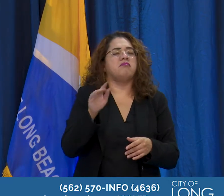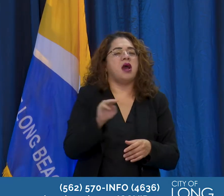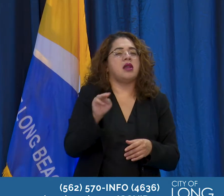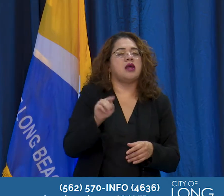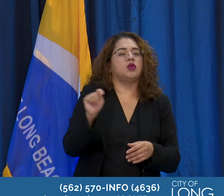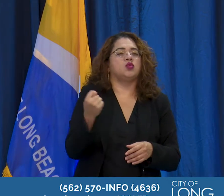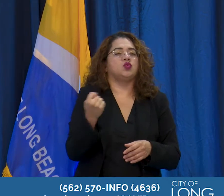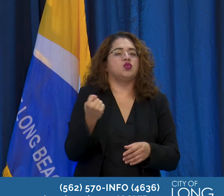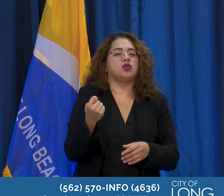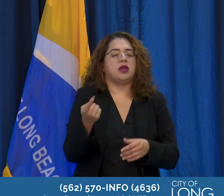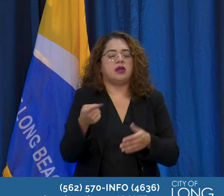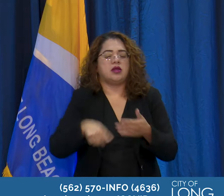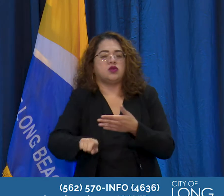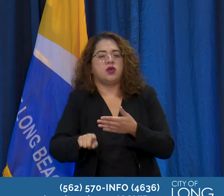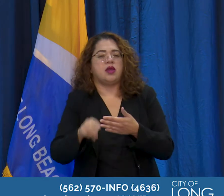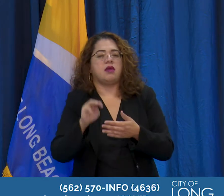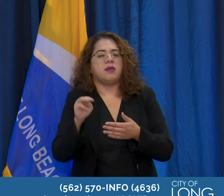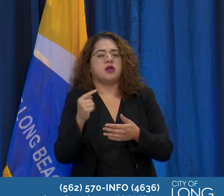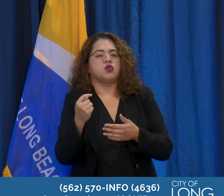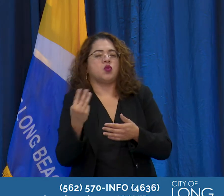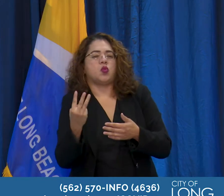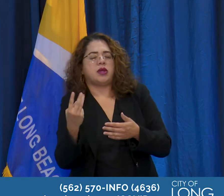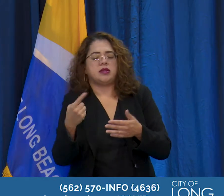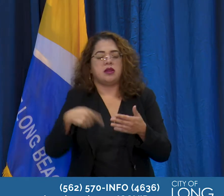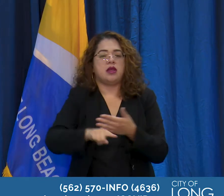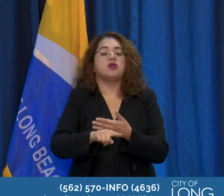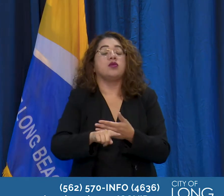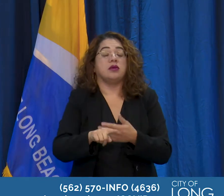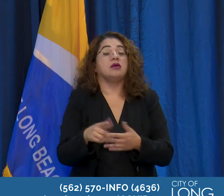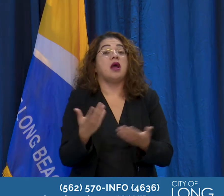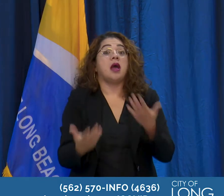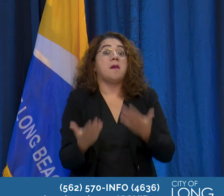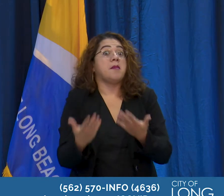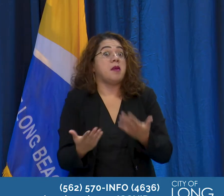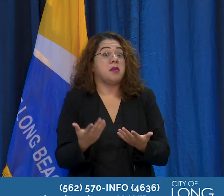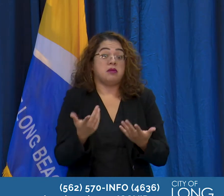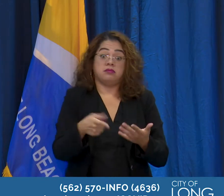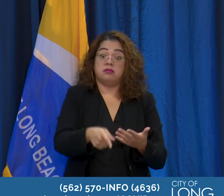from the county. But it could be, it could be earlier but that's what we're currently hearing.